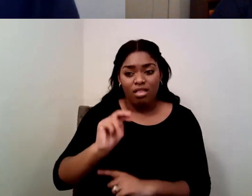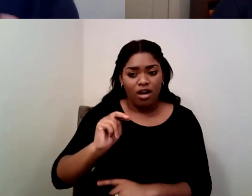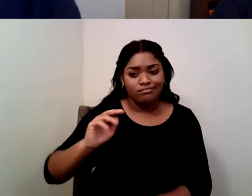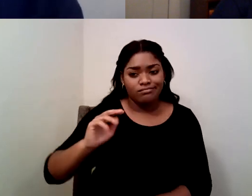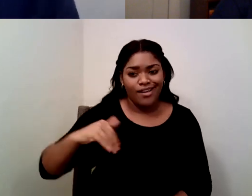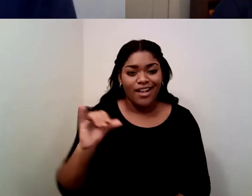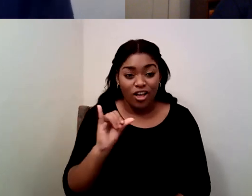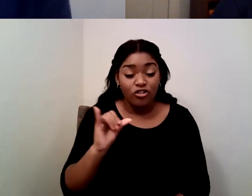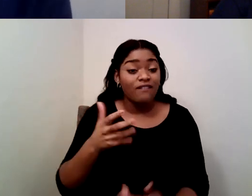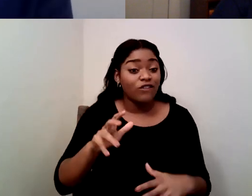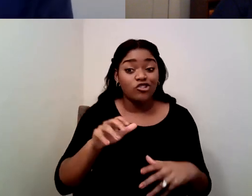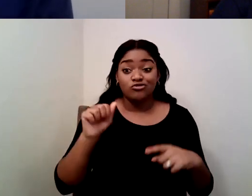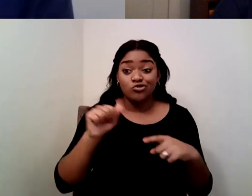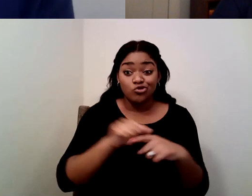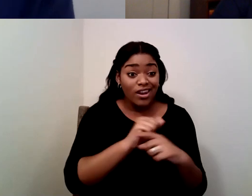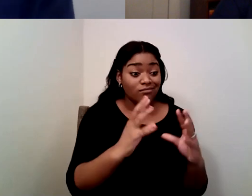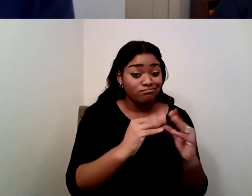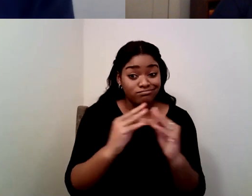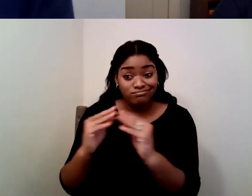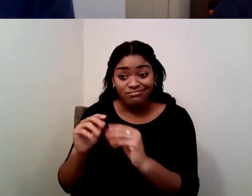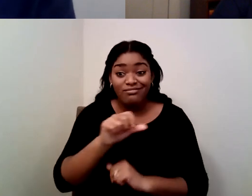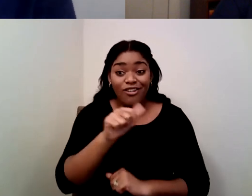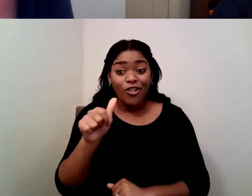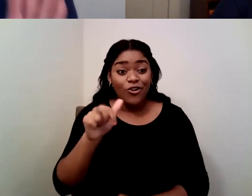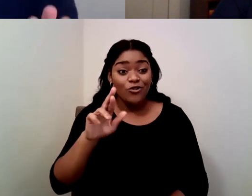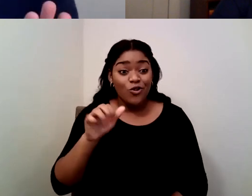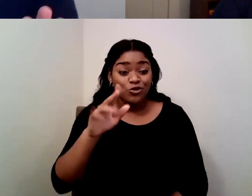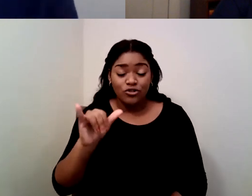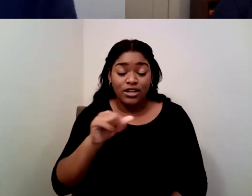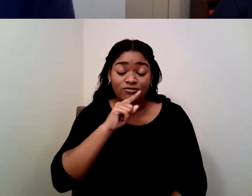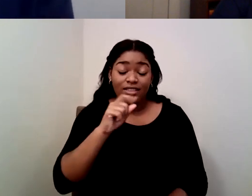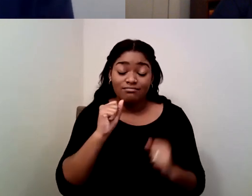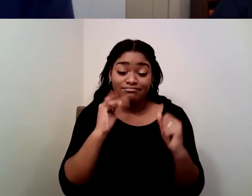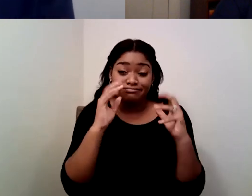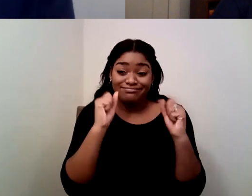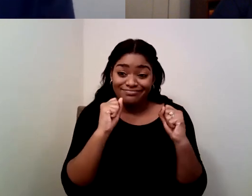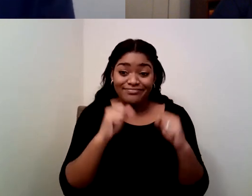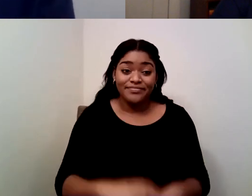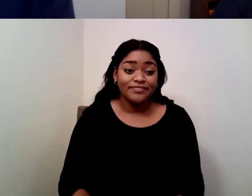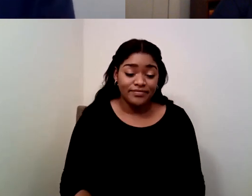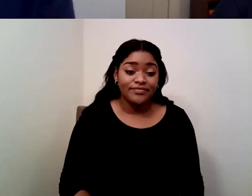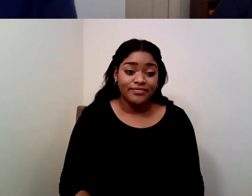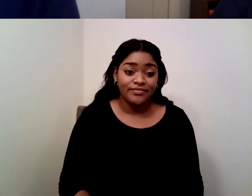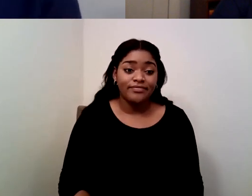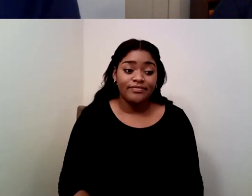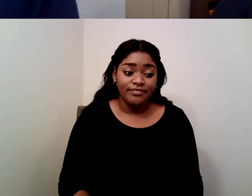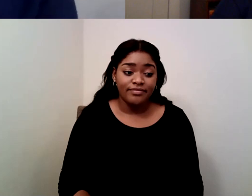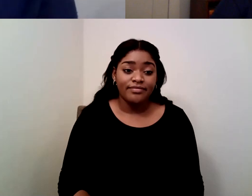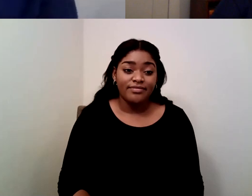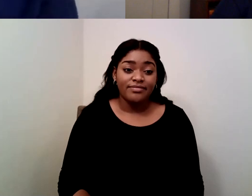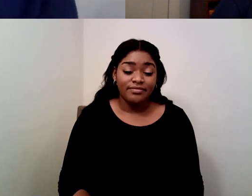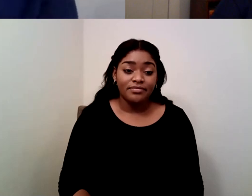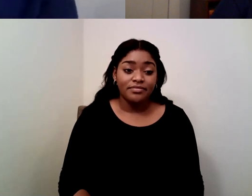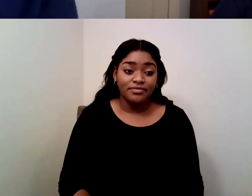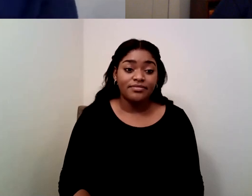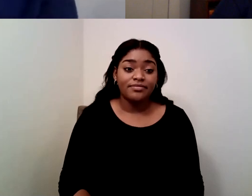and had training sessions in all of the other roasteries and they are spectacular.